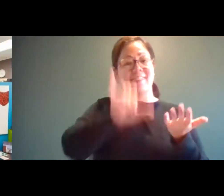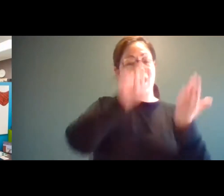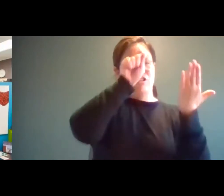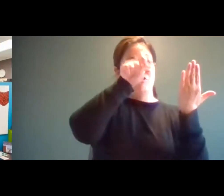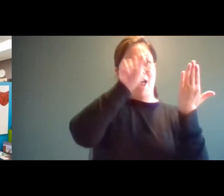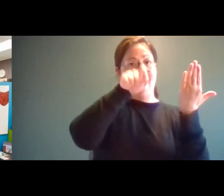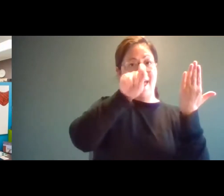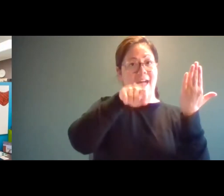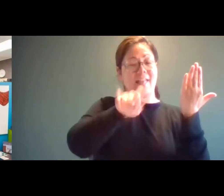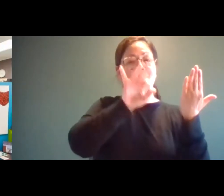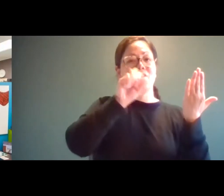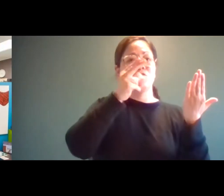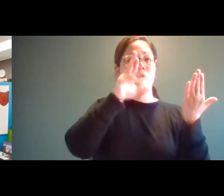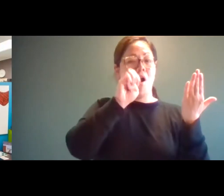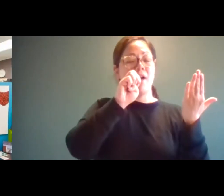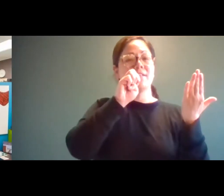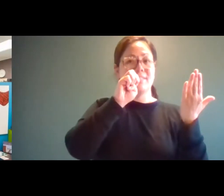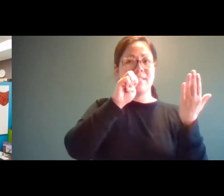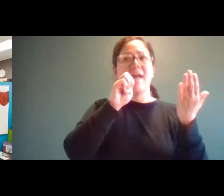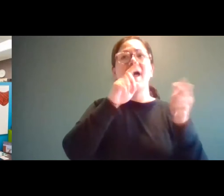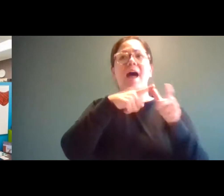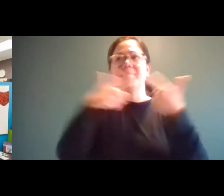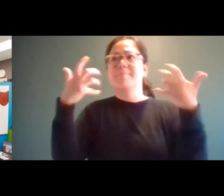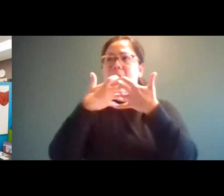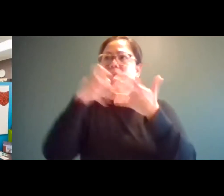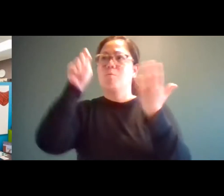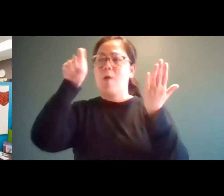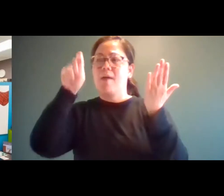and just going one by one and beginning to define